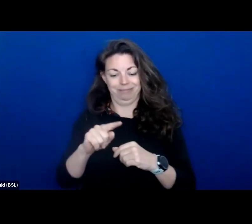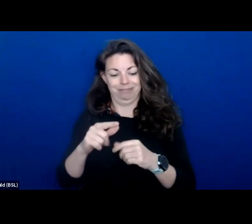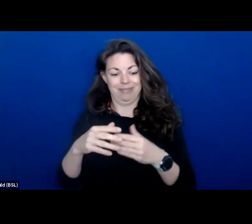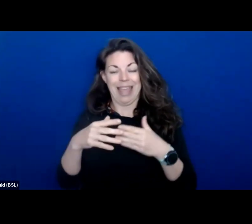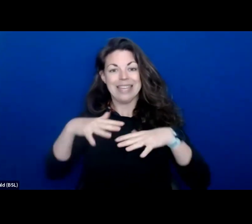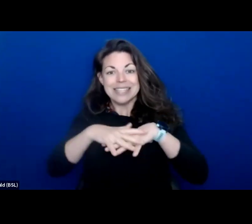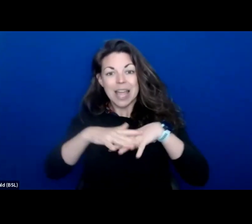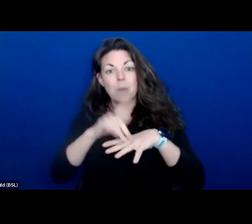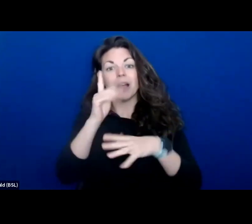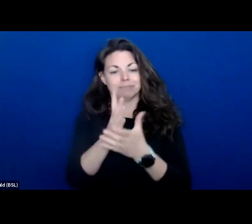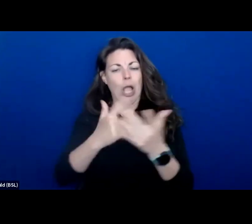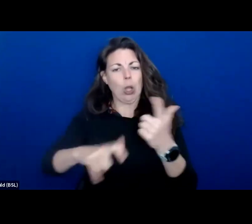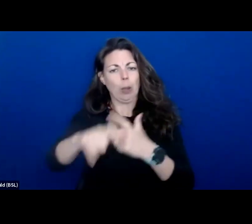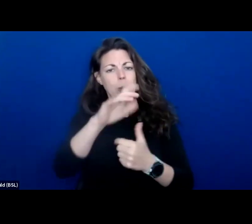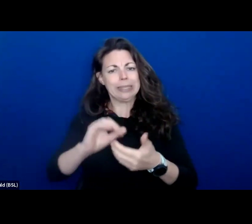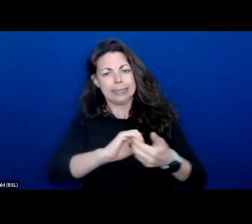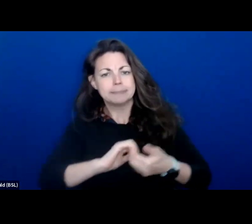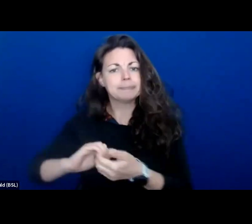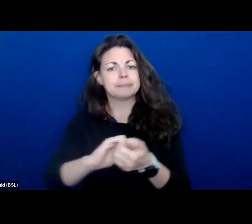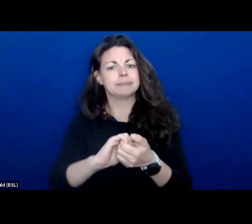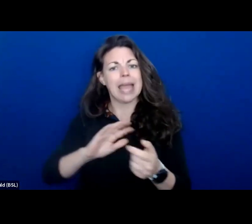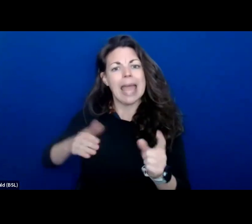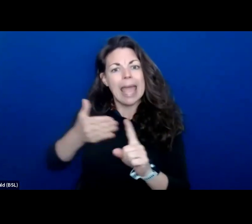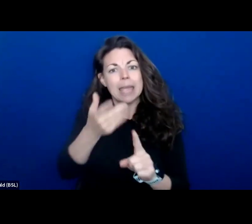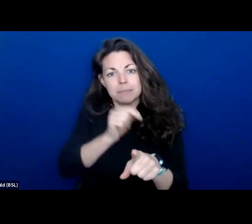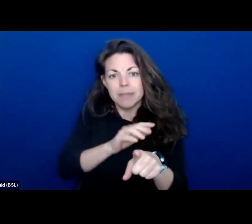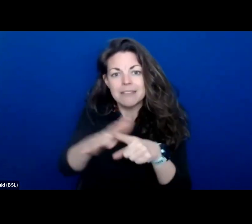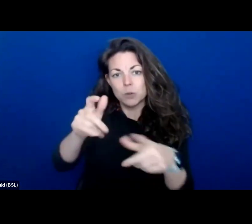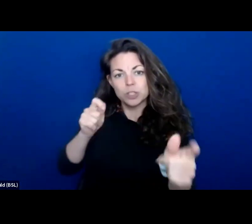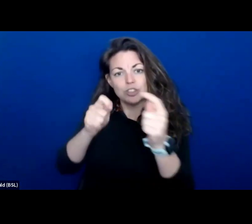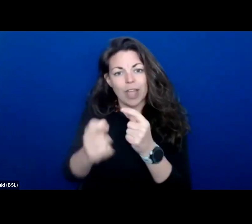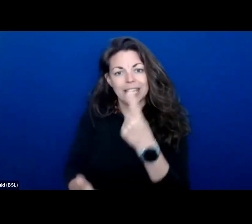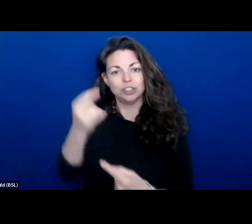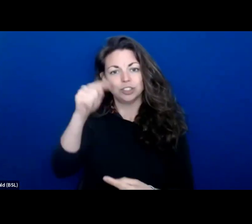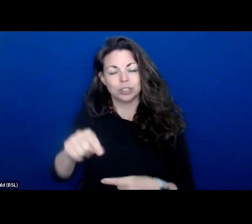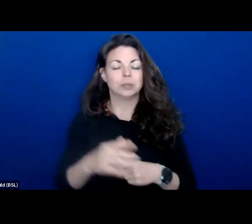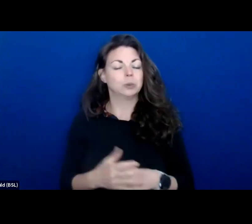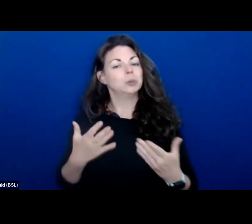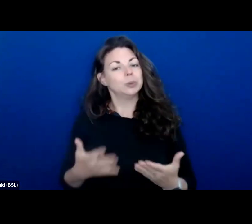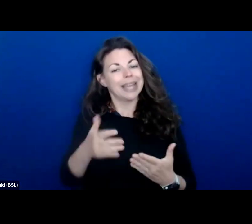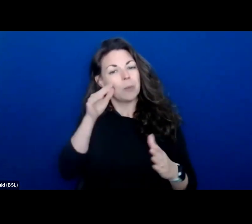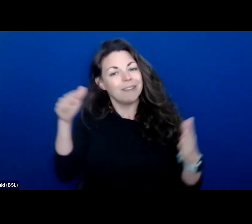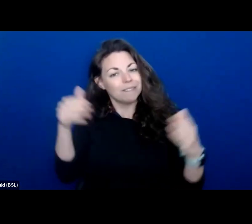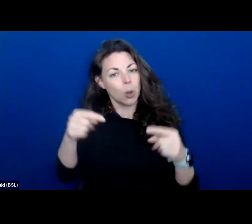bring about change. So today's session is going to focus on how to do that. But just before we get started,